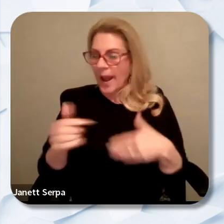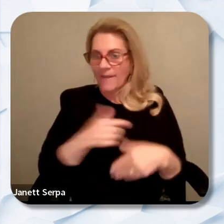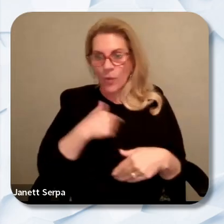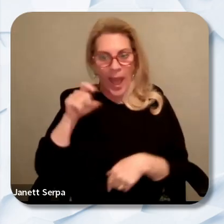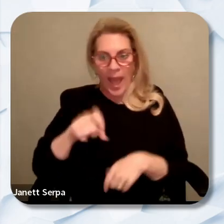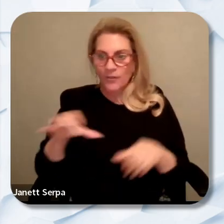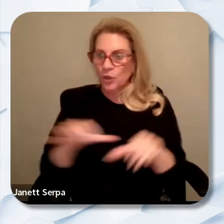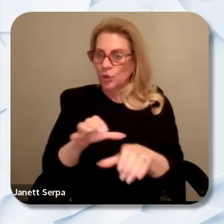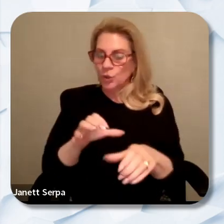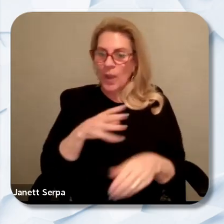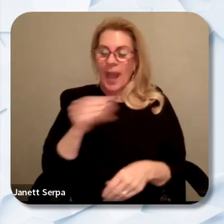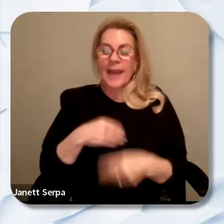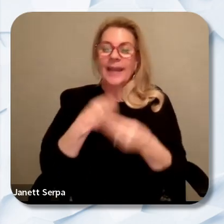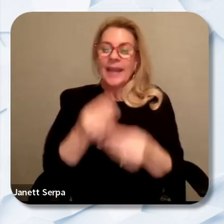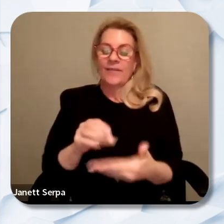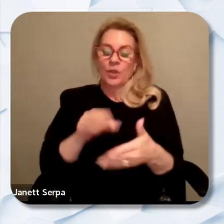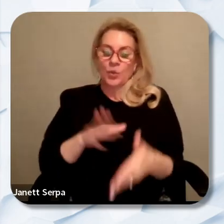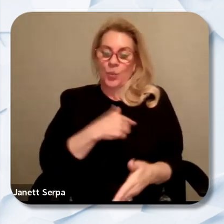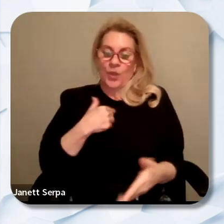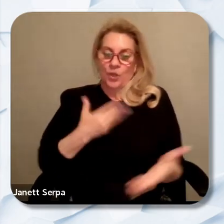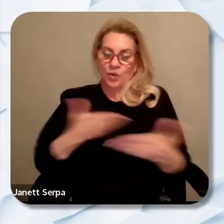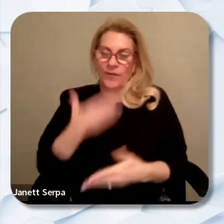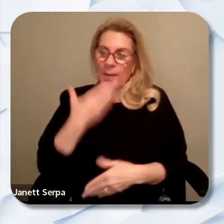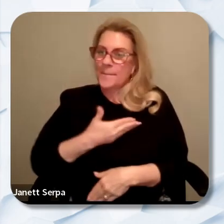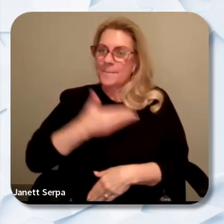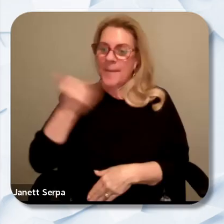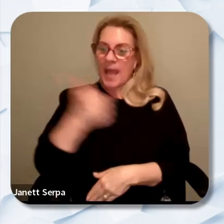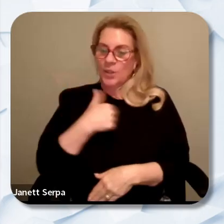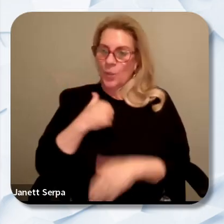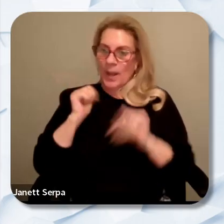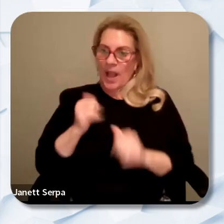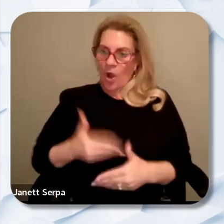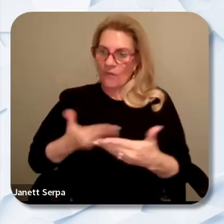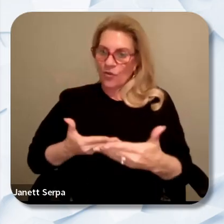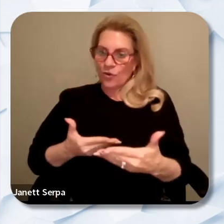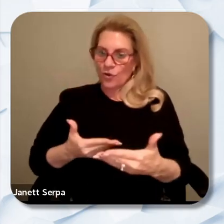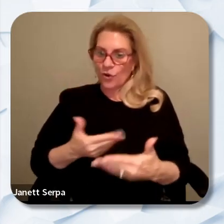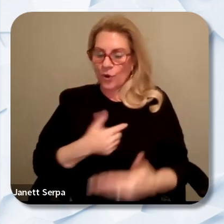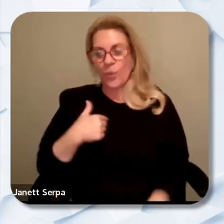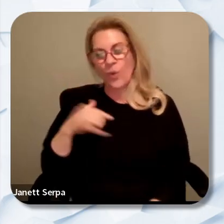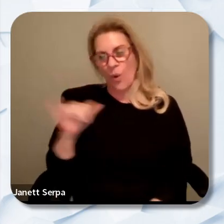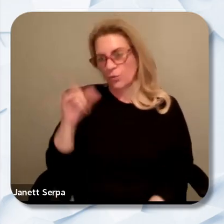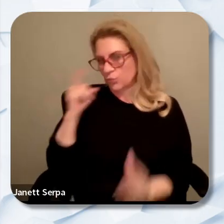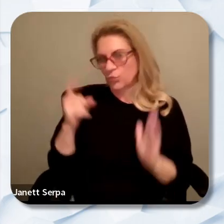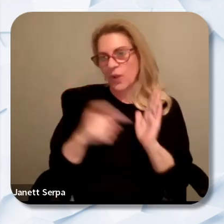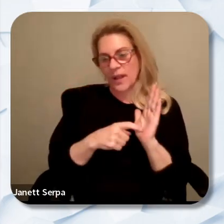and give the students we serve the very best that we have to offer. And we also recognize that when